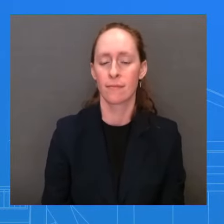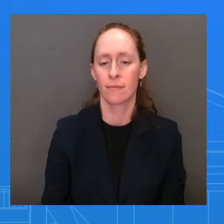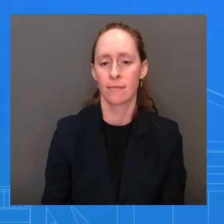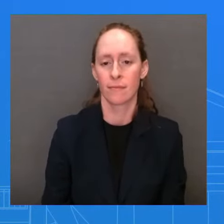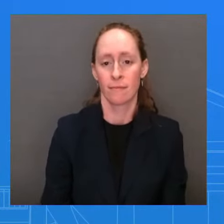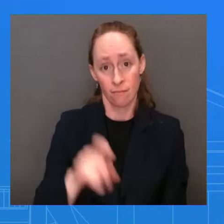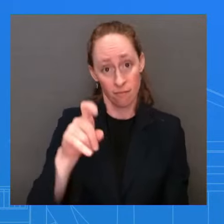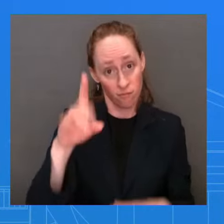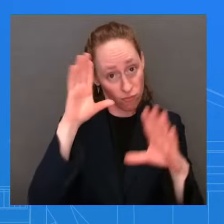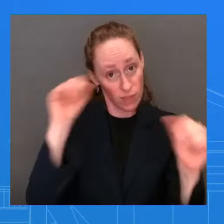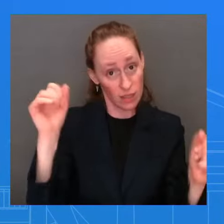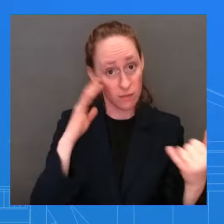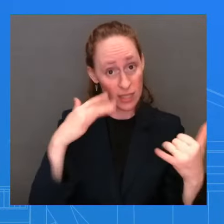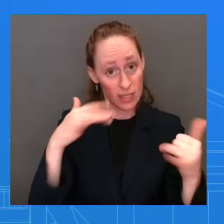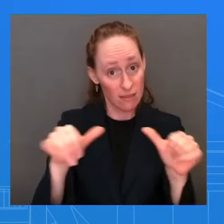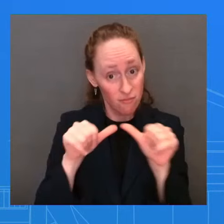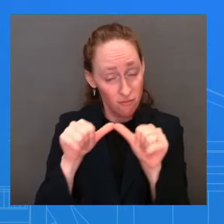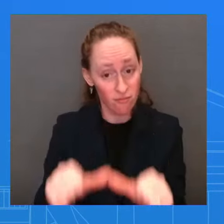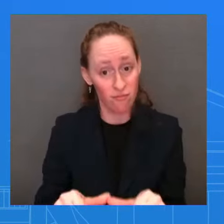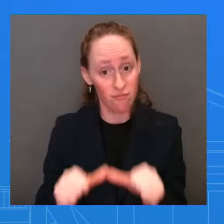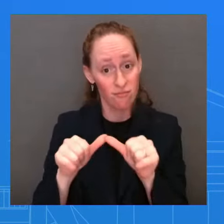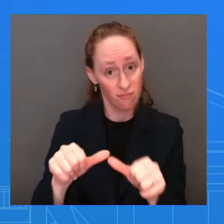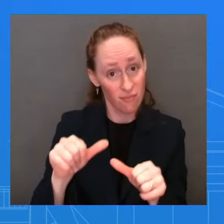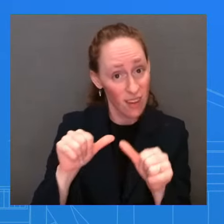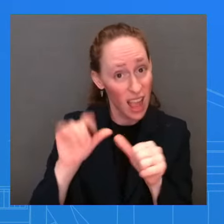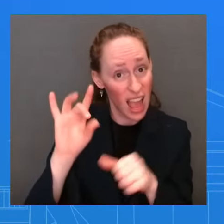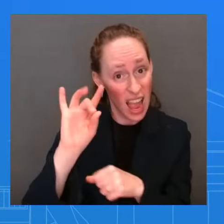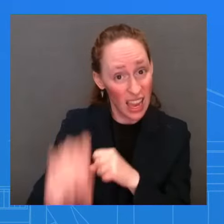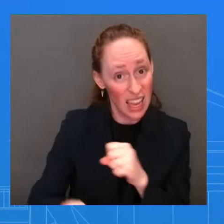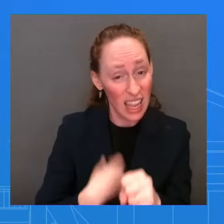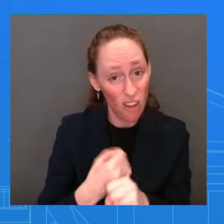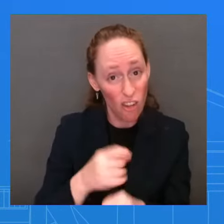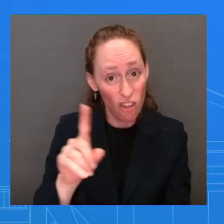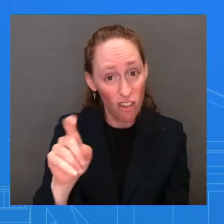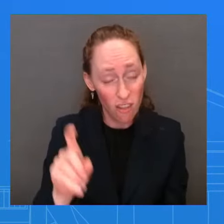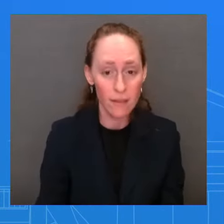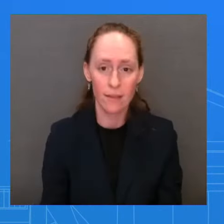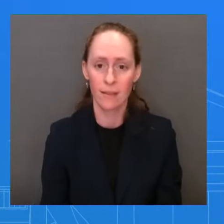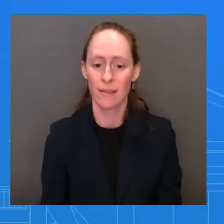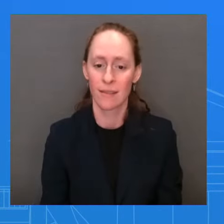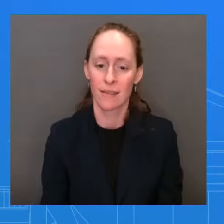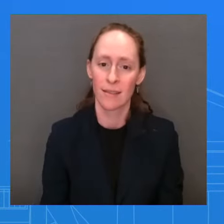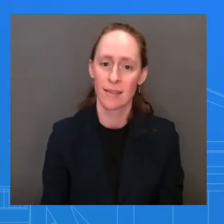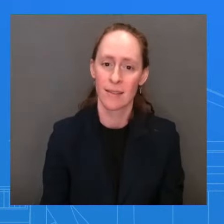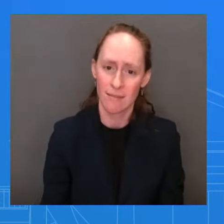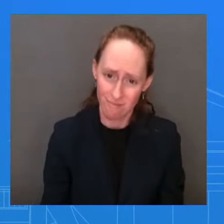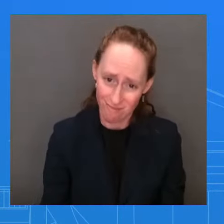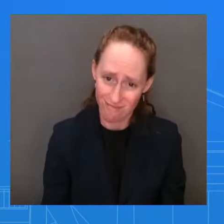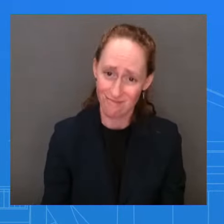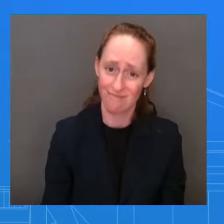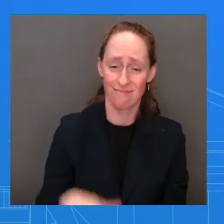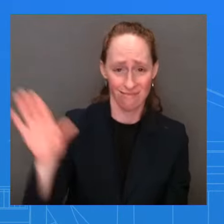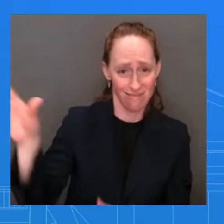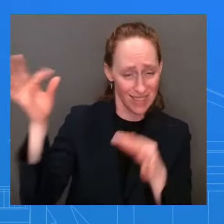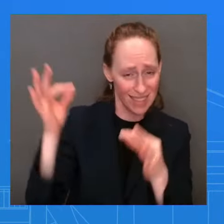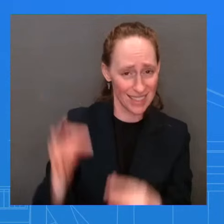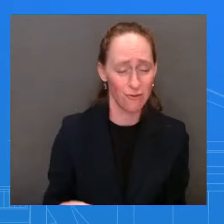I'm just not going to get ahead of the President. That's something for him to decide. I'm just not going to get ahead of it. And we're -- there's a 2024 campaign.